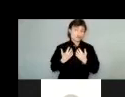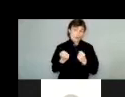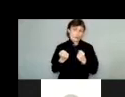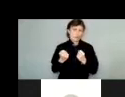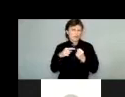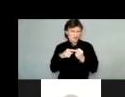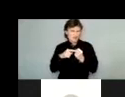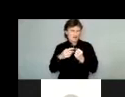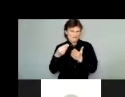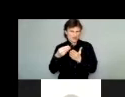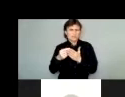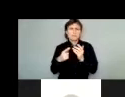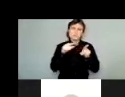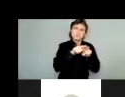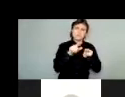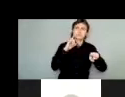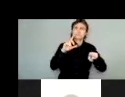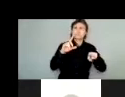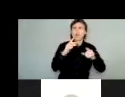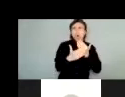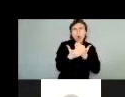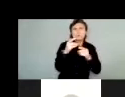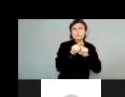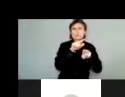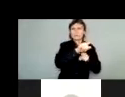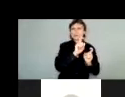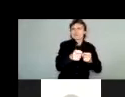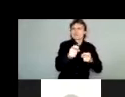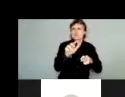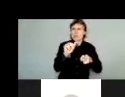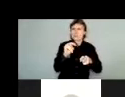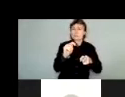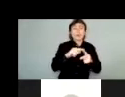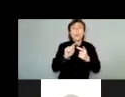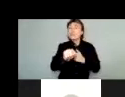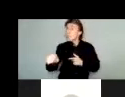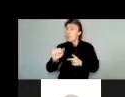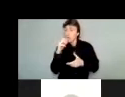So nonprofit organizations not currently in the operating program may apply for a one-time